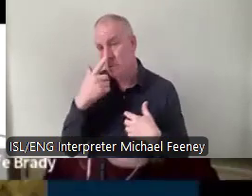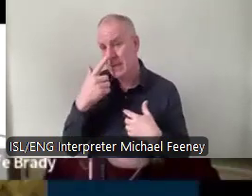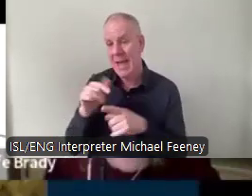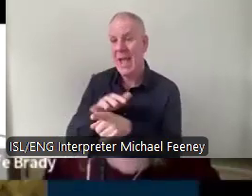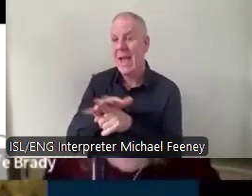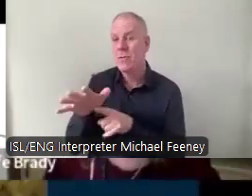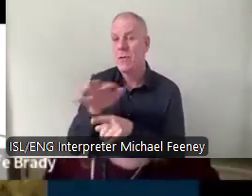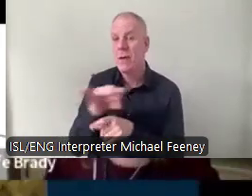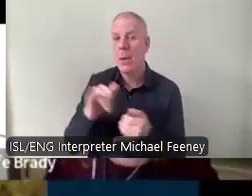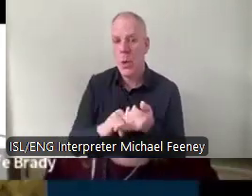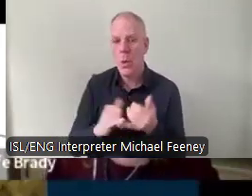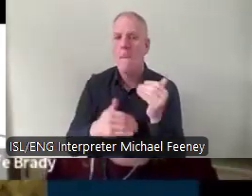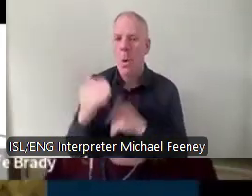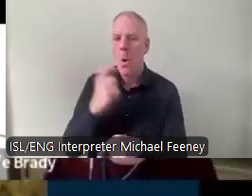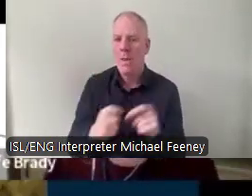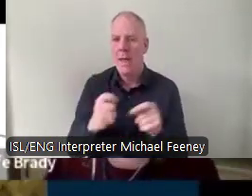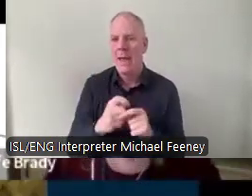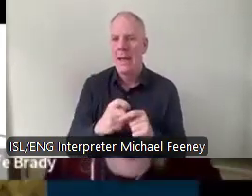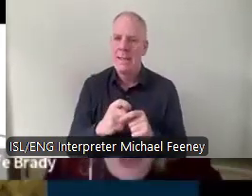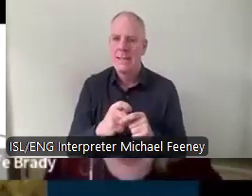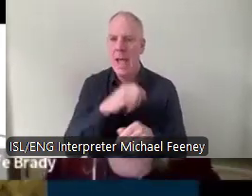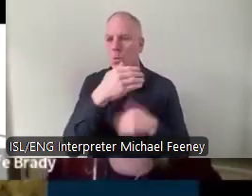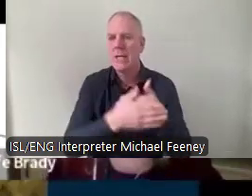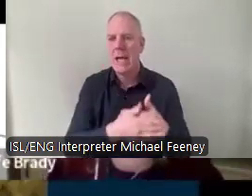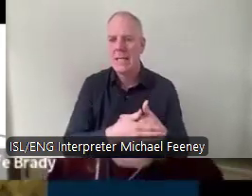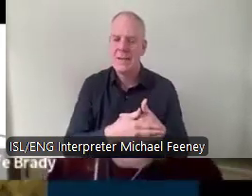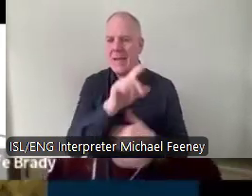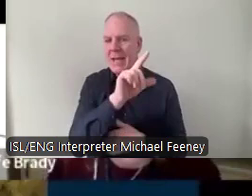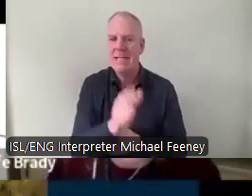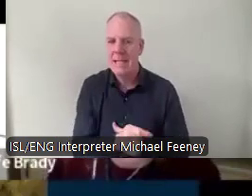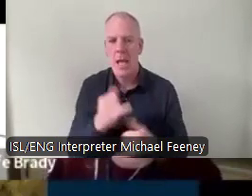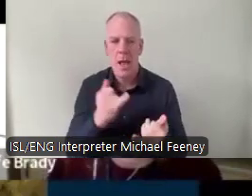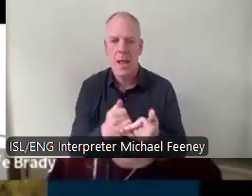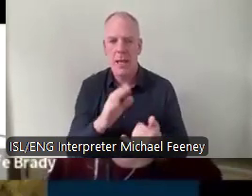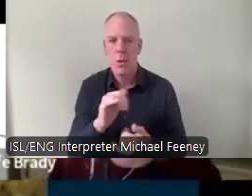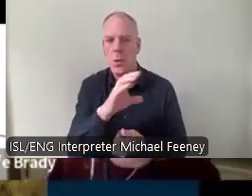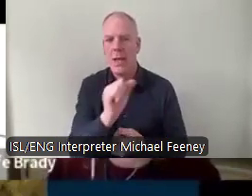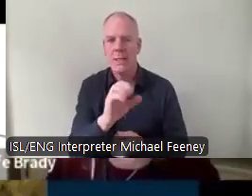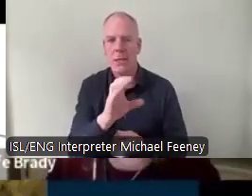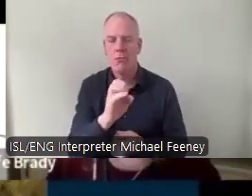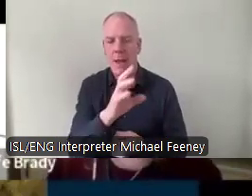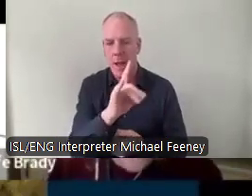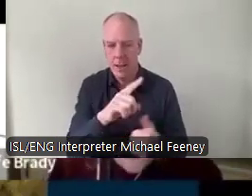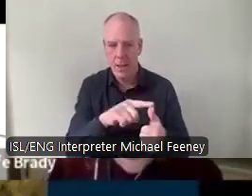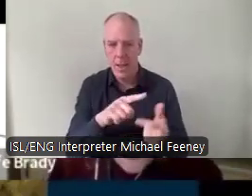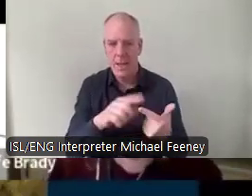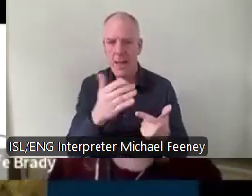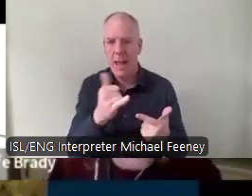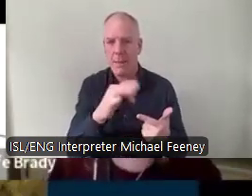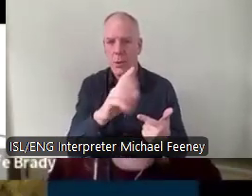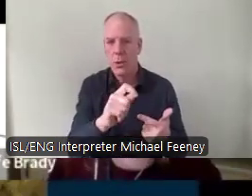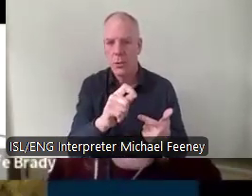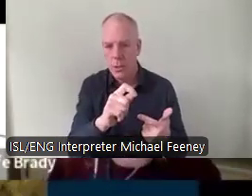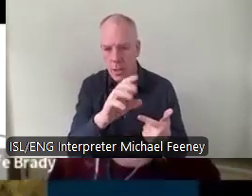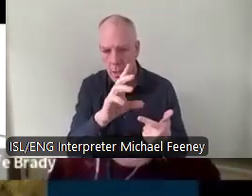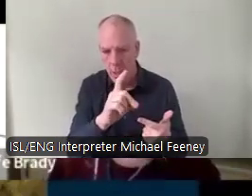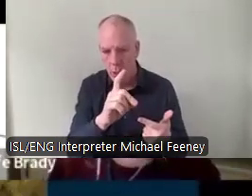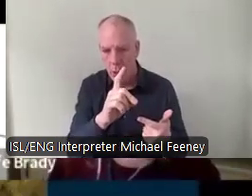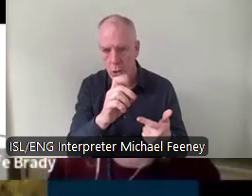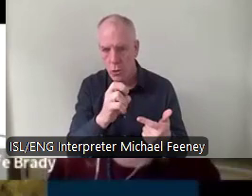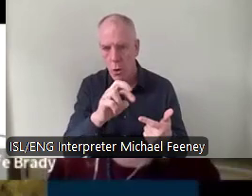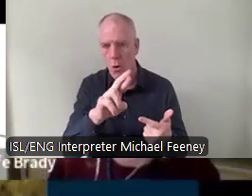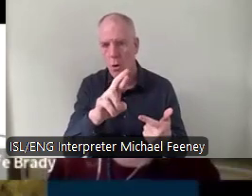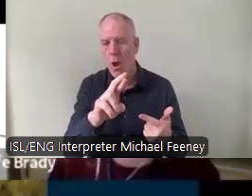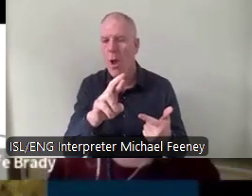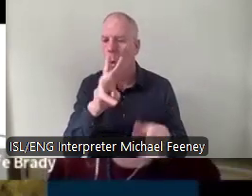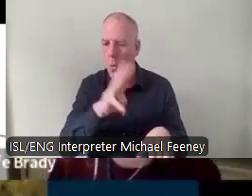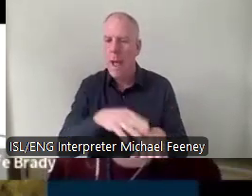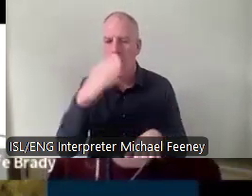from beyond the Alps of artists from beyond the Alps, such as Lucas Cranach the Elder and Albrecht Durer, both well-known for strange and crowded compositions that were